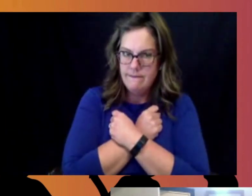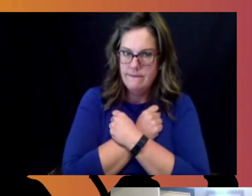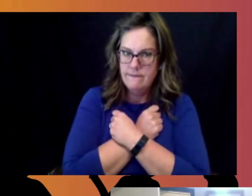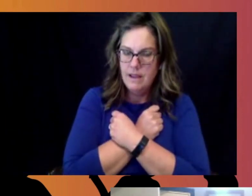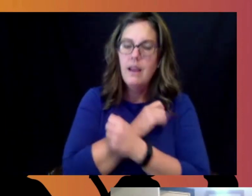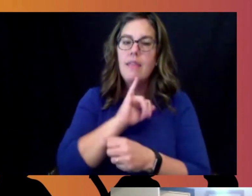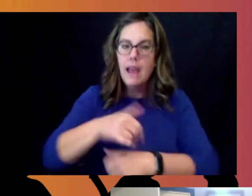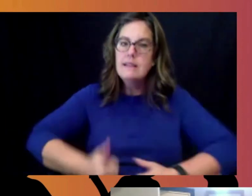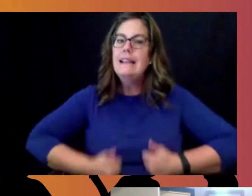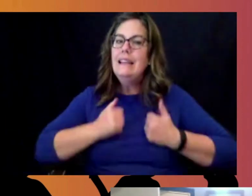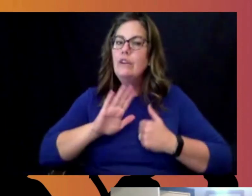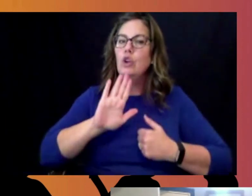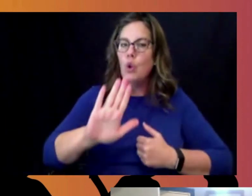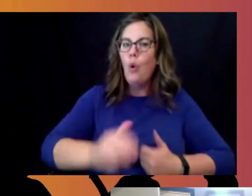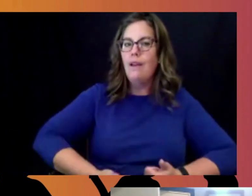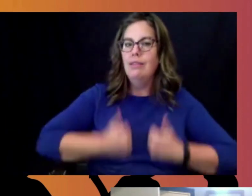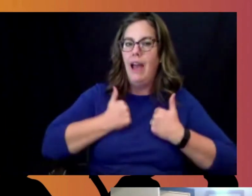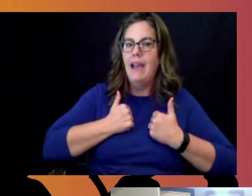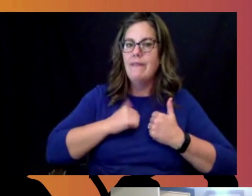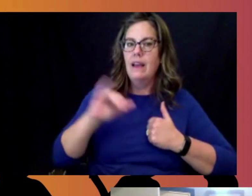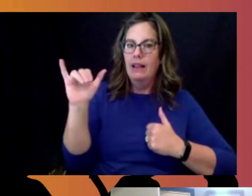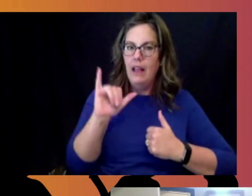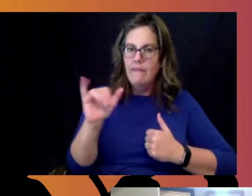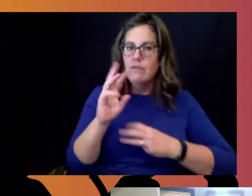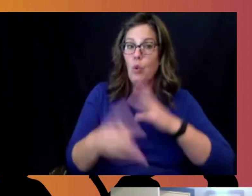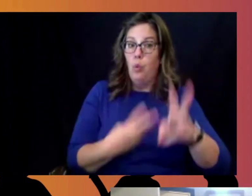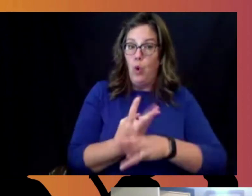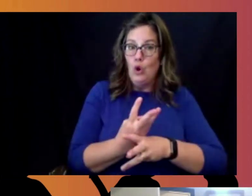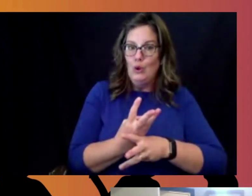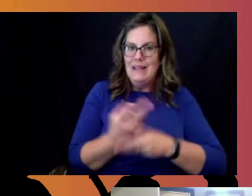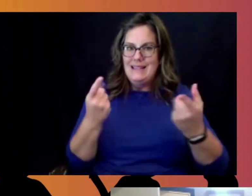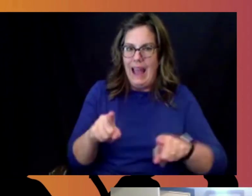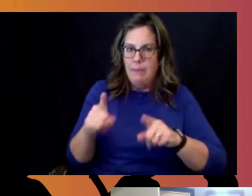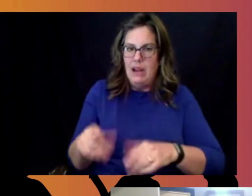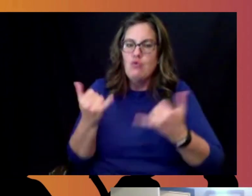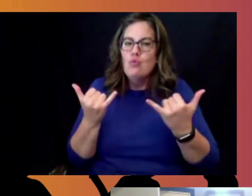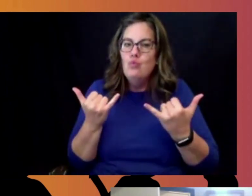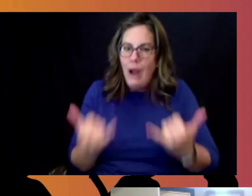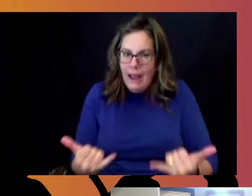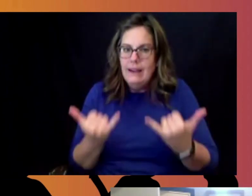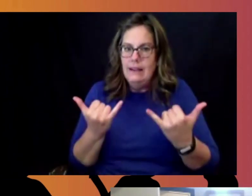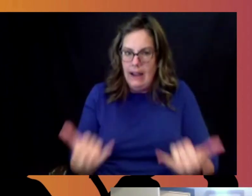um as if the world we want is here right now being unafraid and unapologetic to show